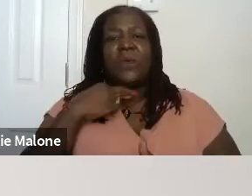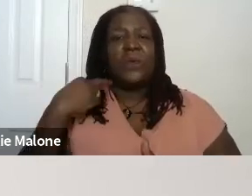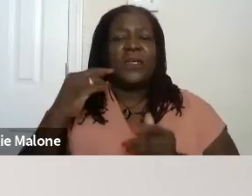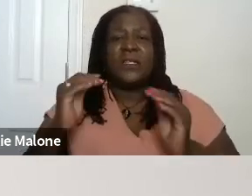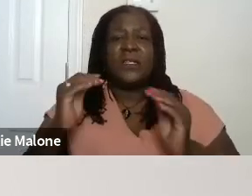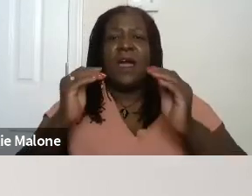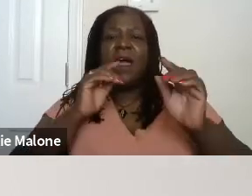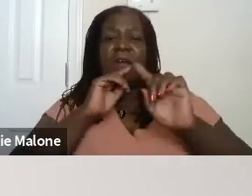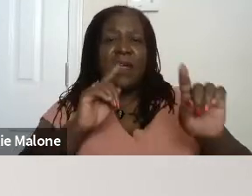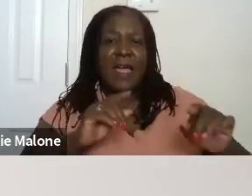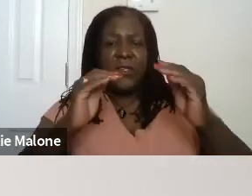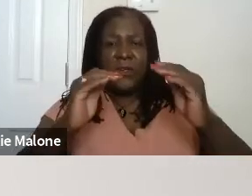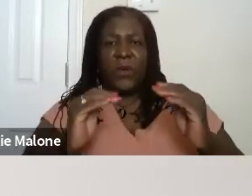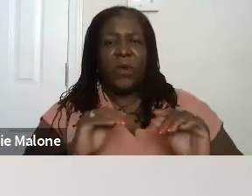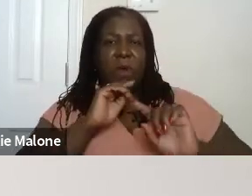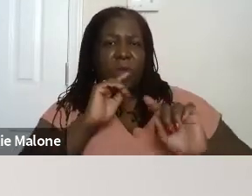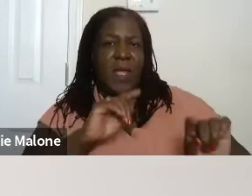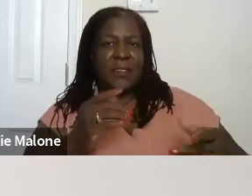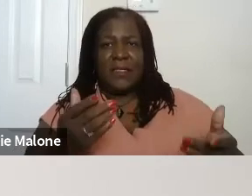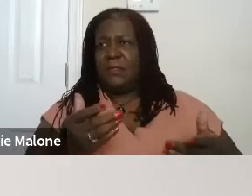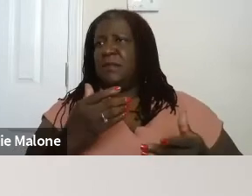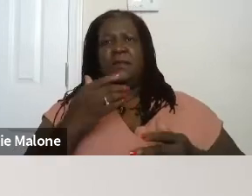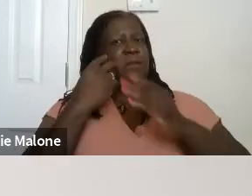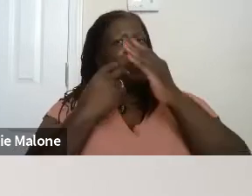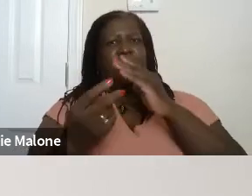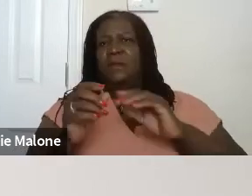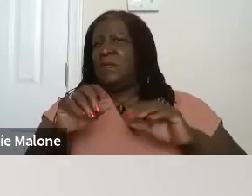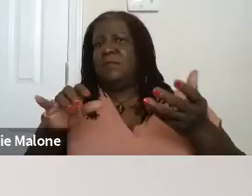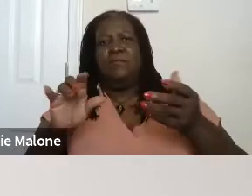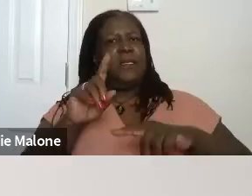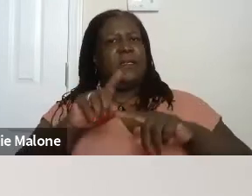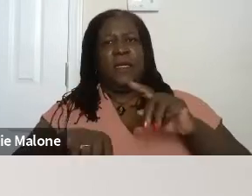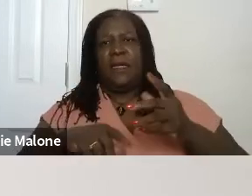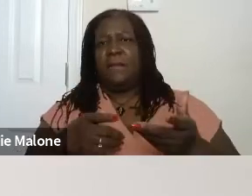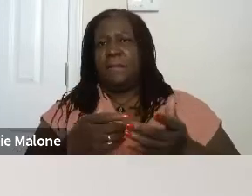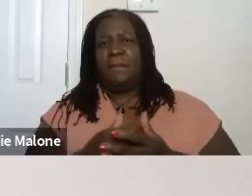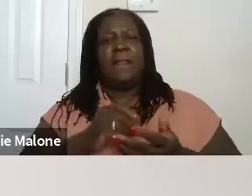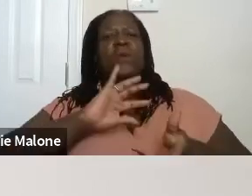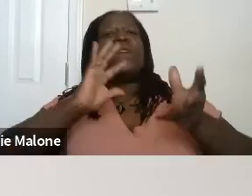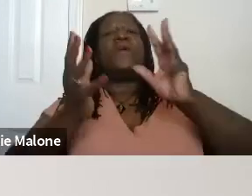or a lower. It is very unpredictable. And while the total numbers of deaths in children